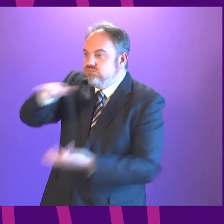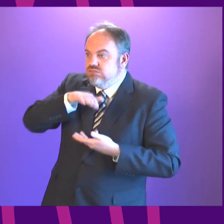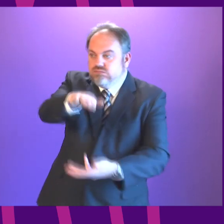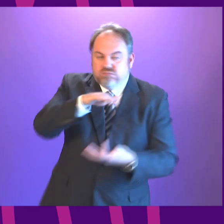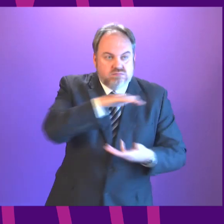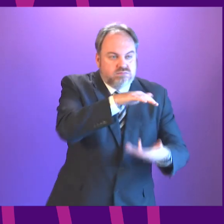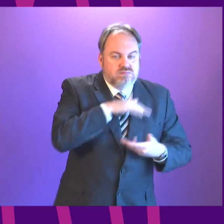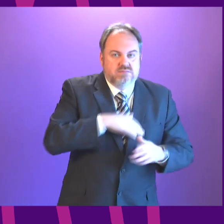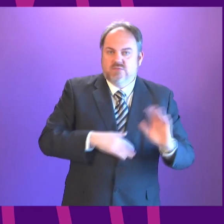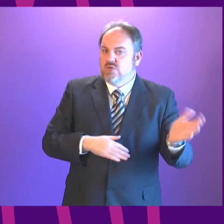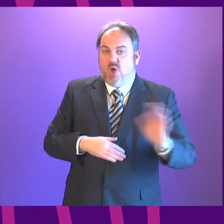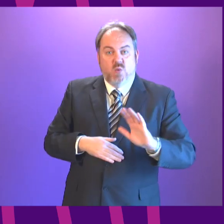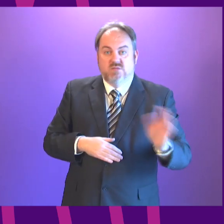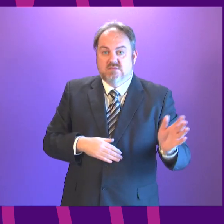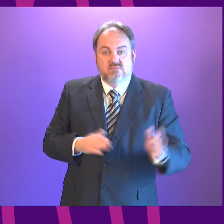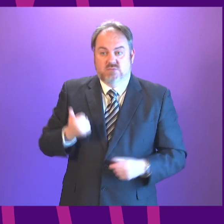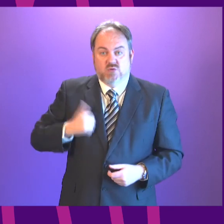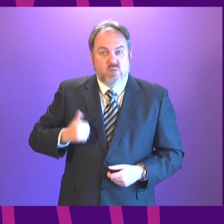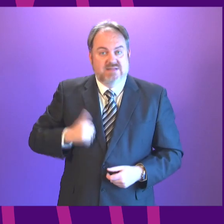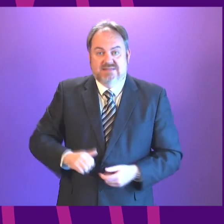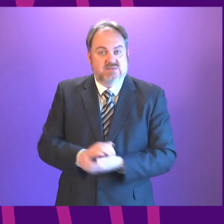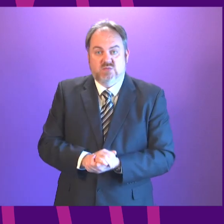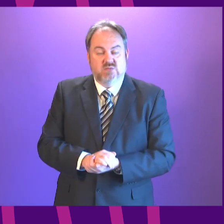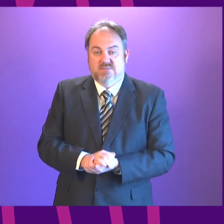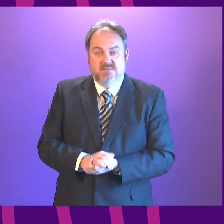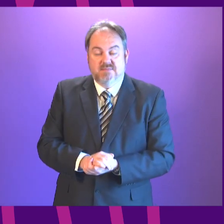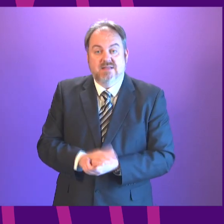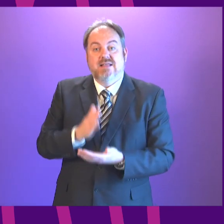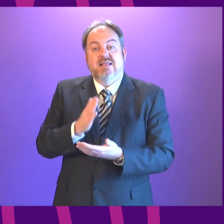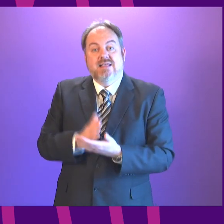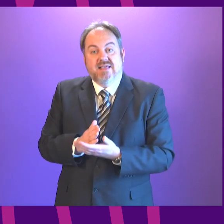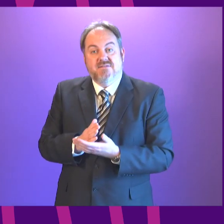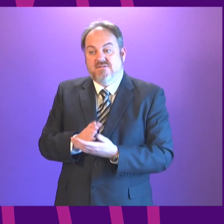planned in the run-up to Christmas. Of course, if the situation is not resolved in the next